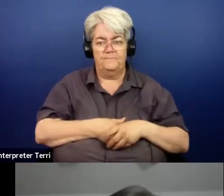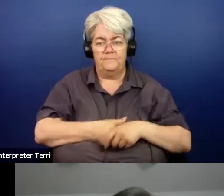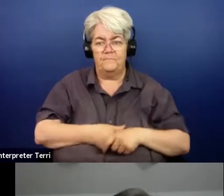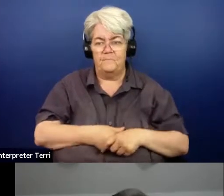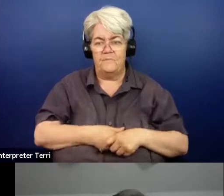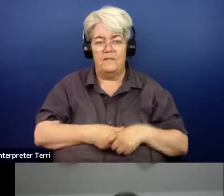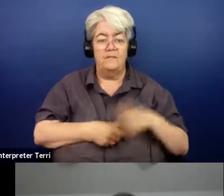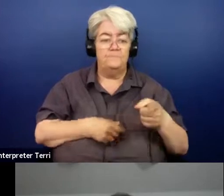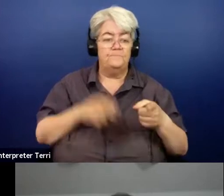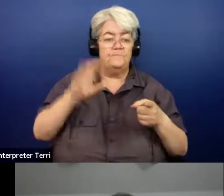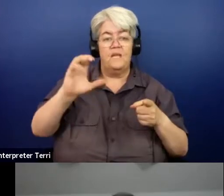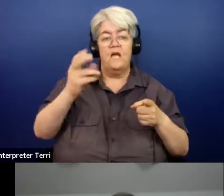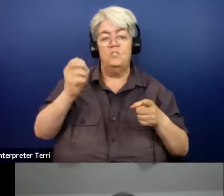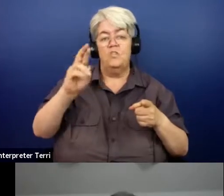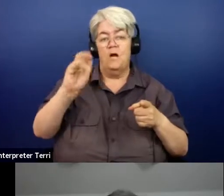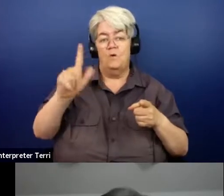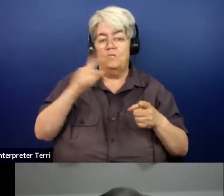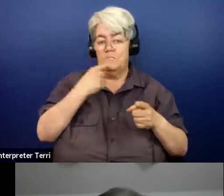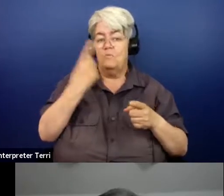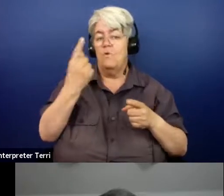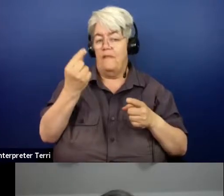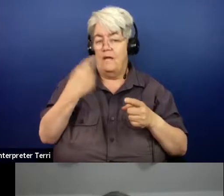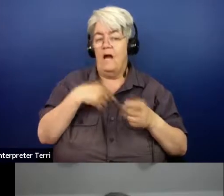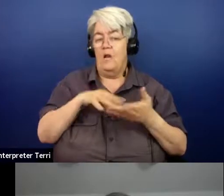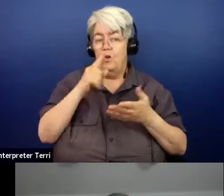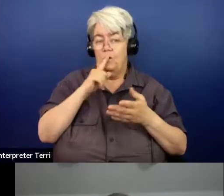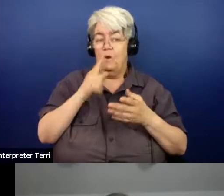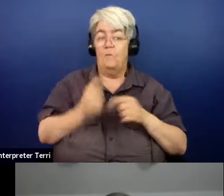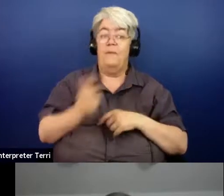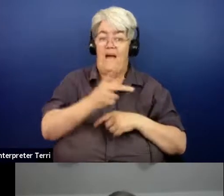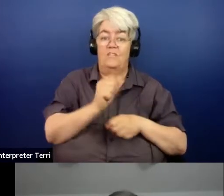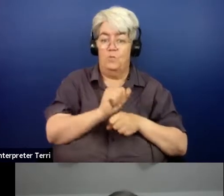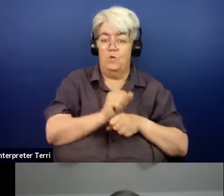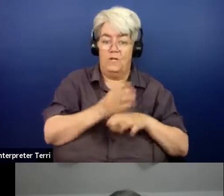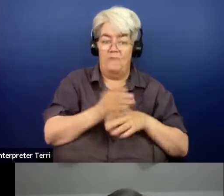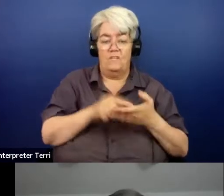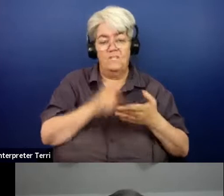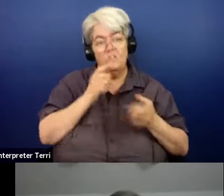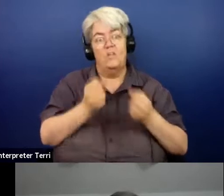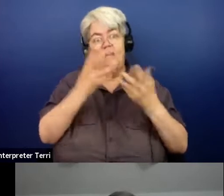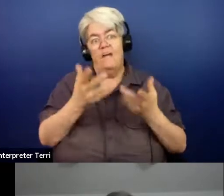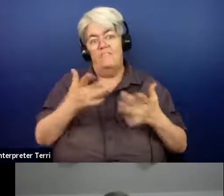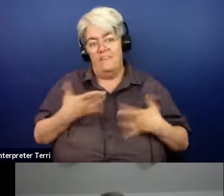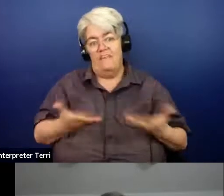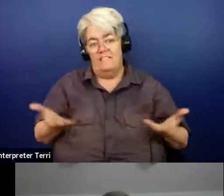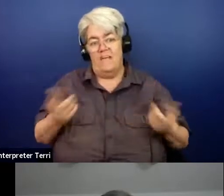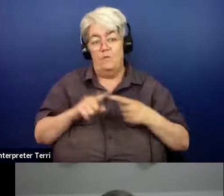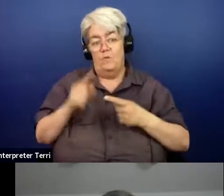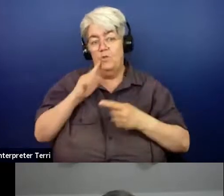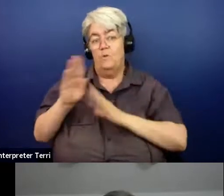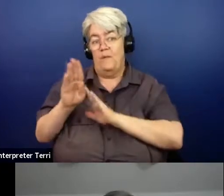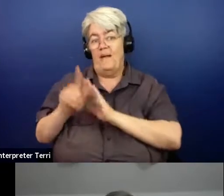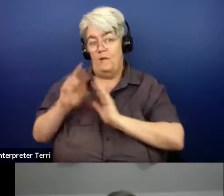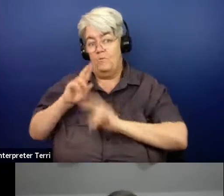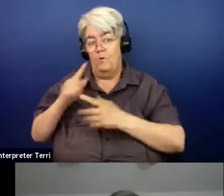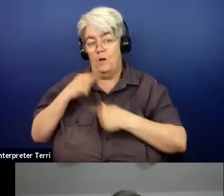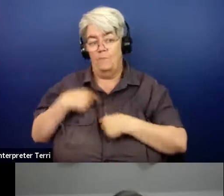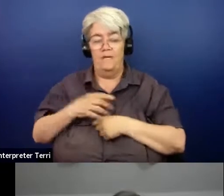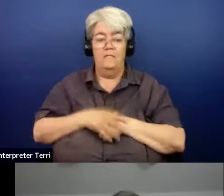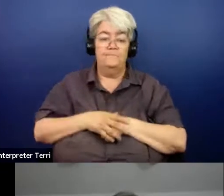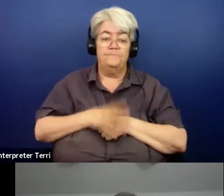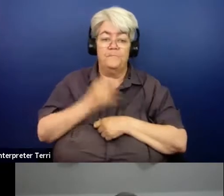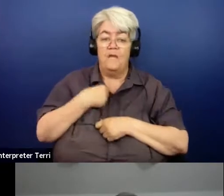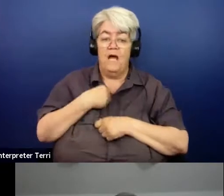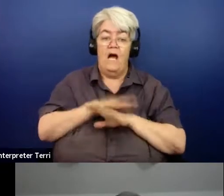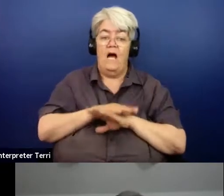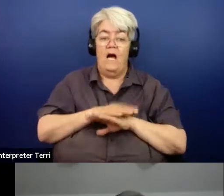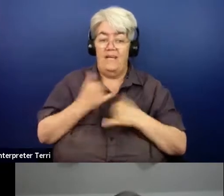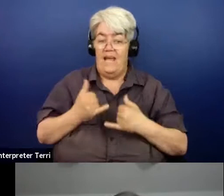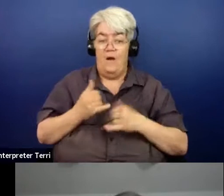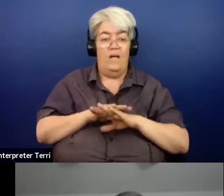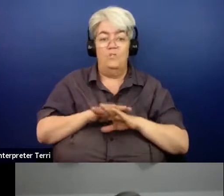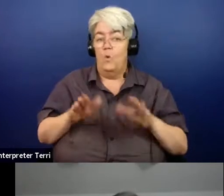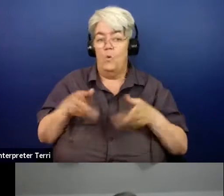One thing I learned for background and stuff. I no longer leave it for people to